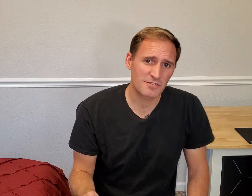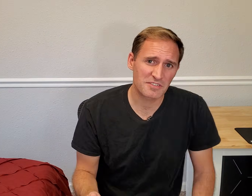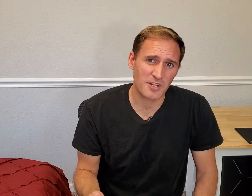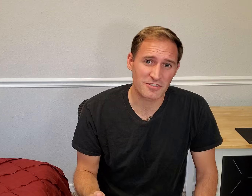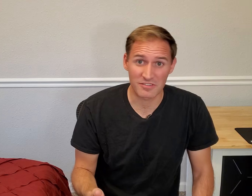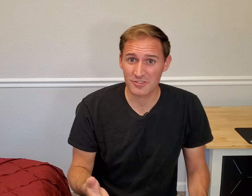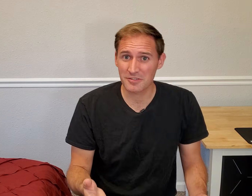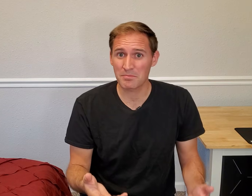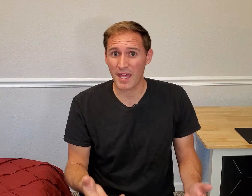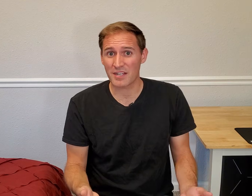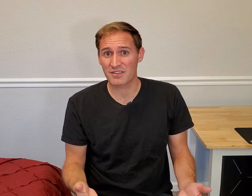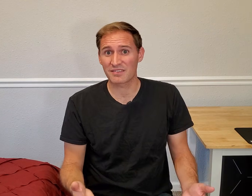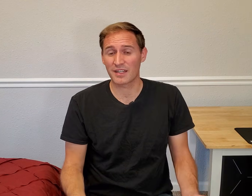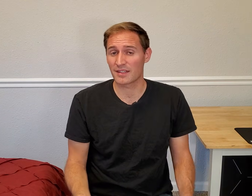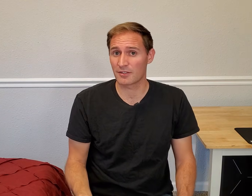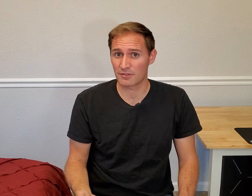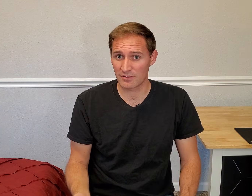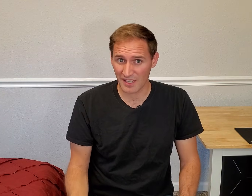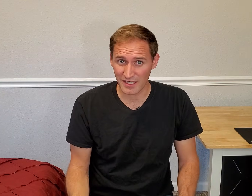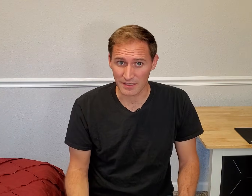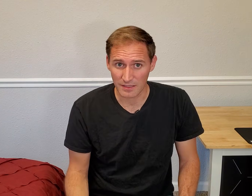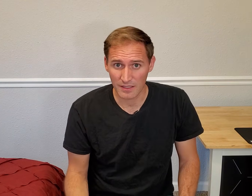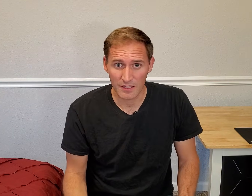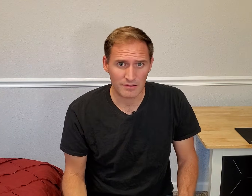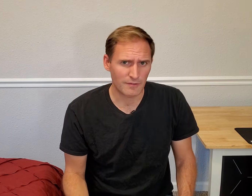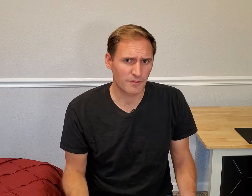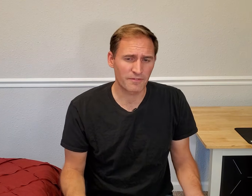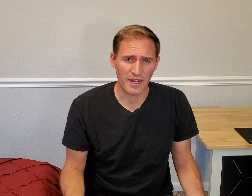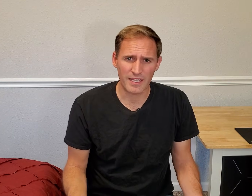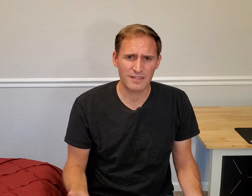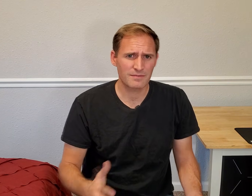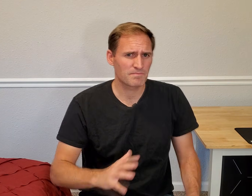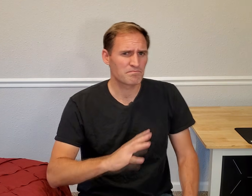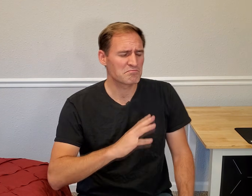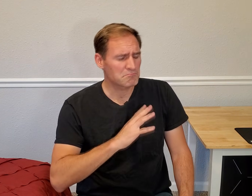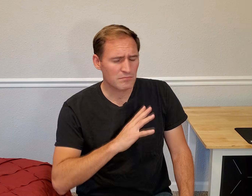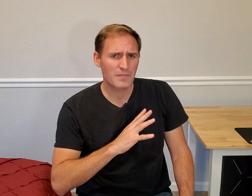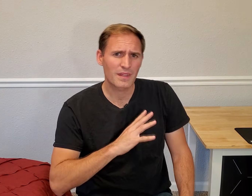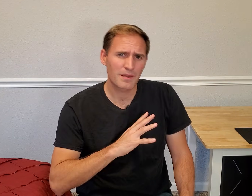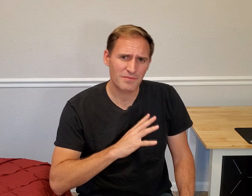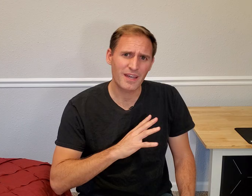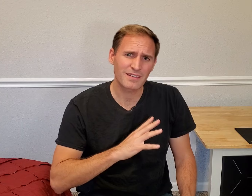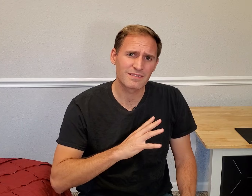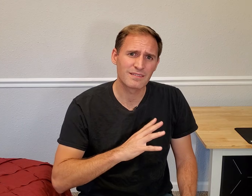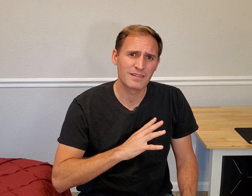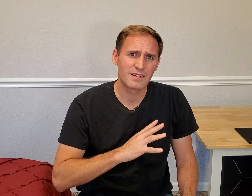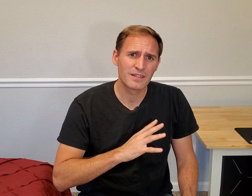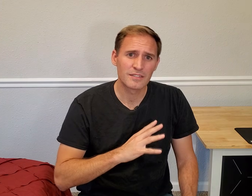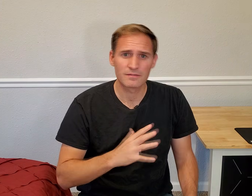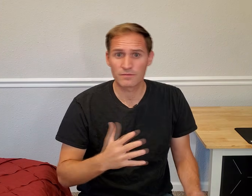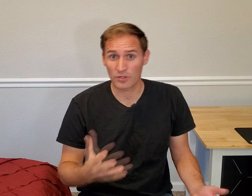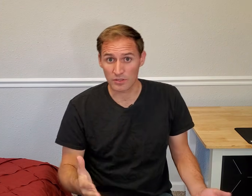facial expressions should match the sign that you're signing, so for fine, fine. For